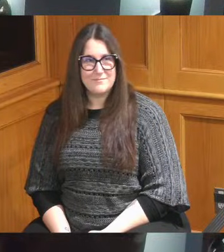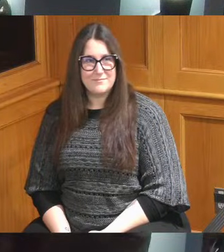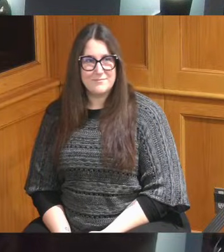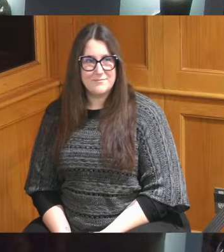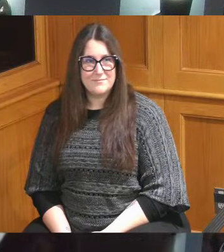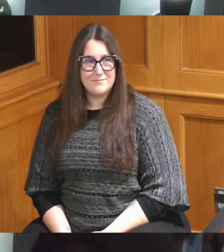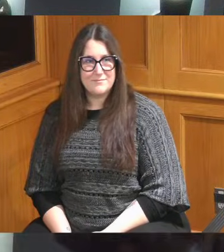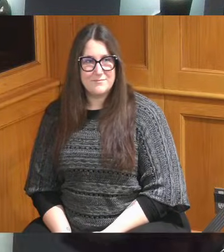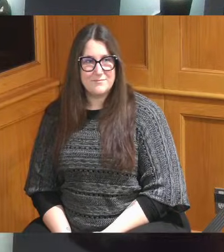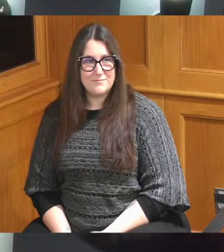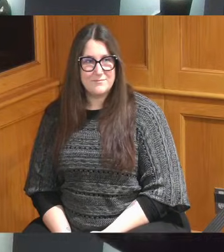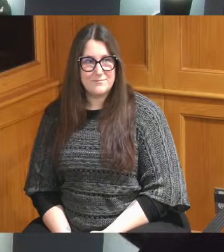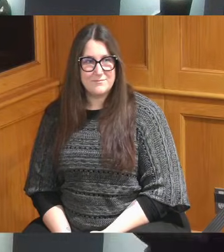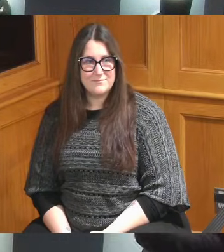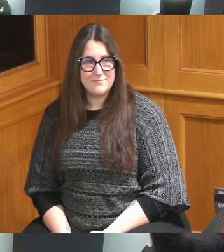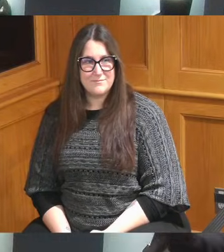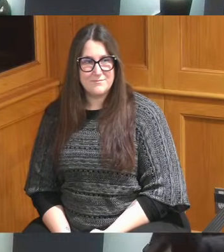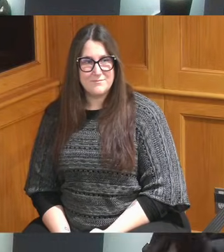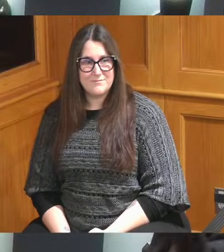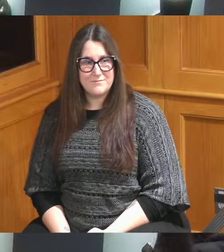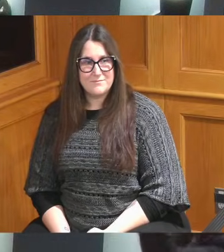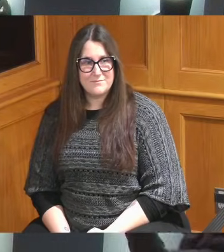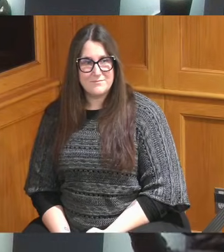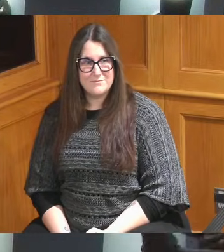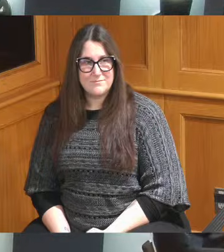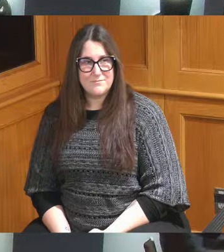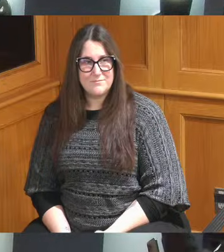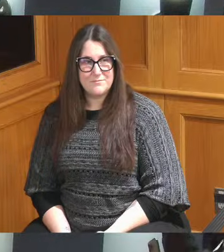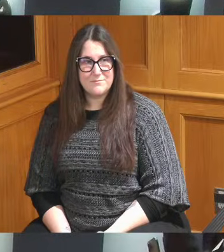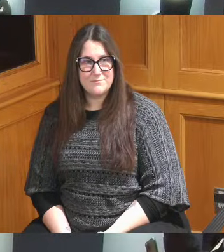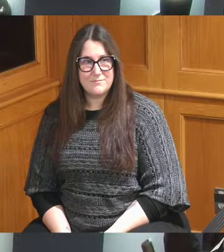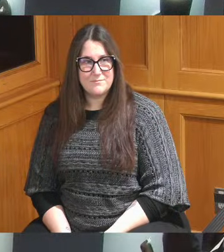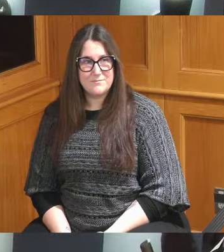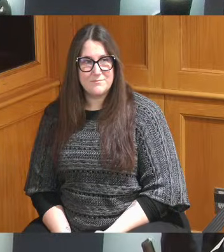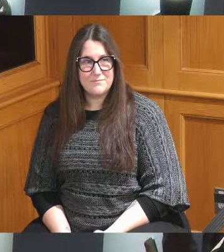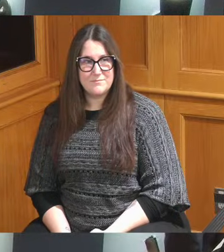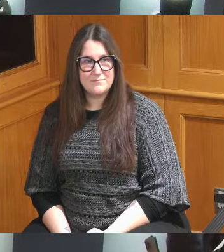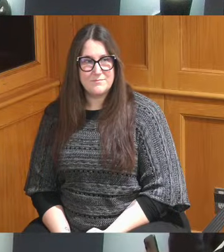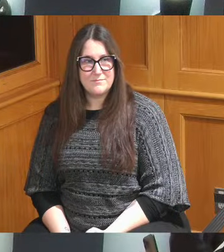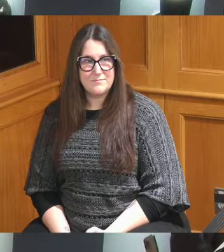Oh shoot. There we go. I got